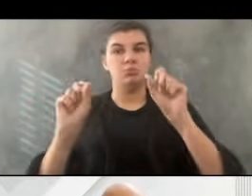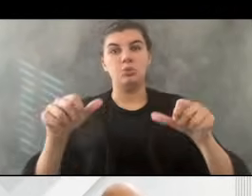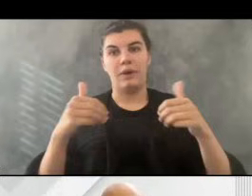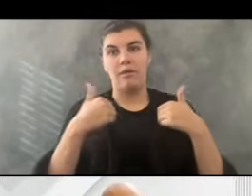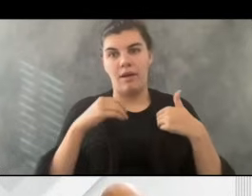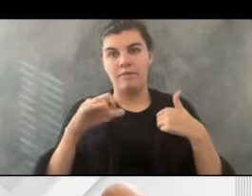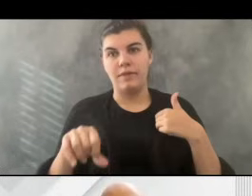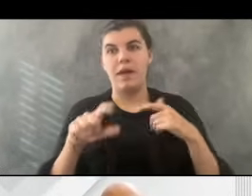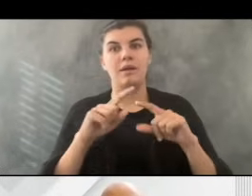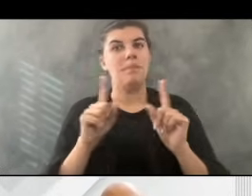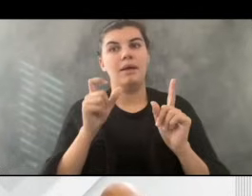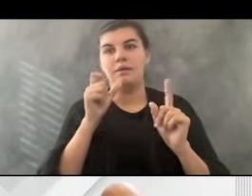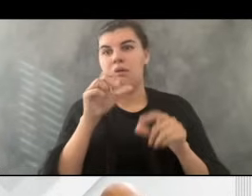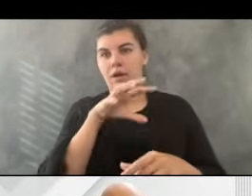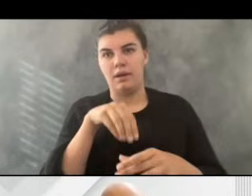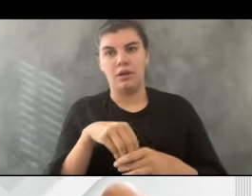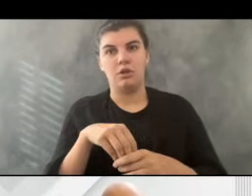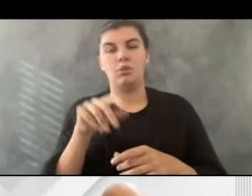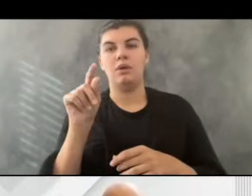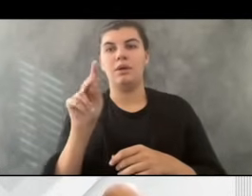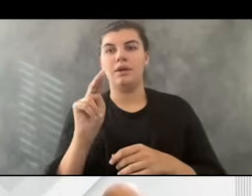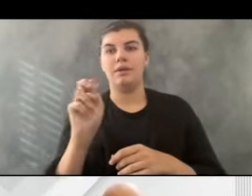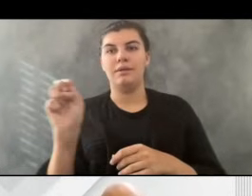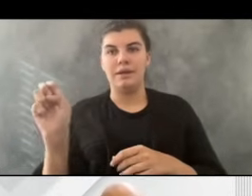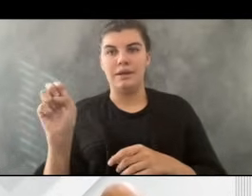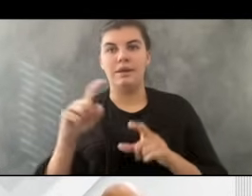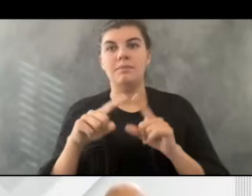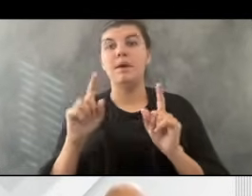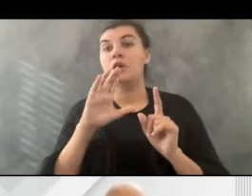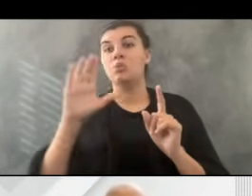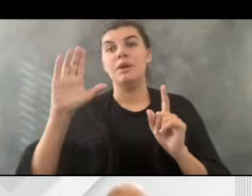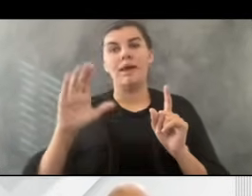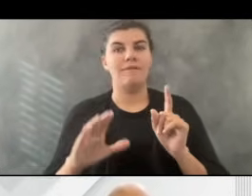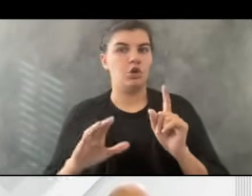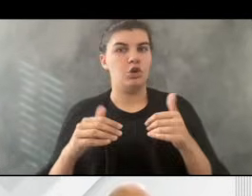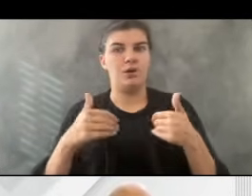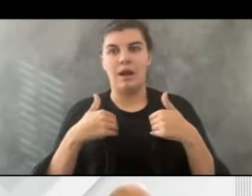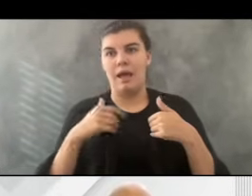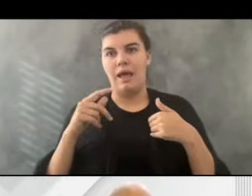does not include knee clearance, but you never have knee clearance without toe